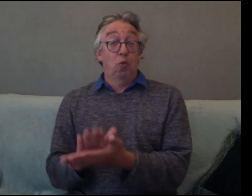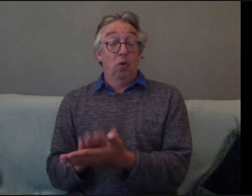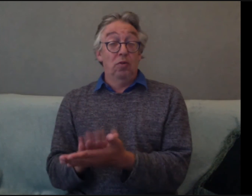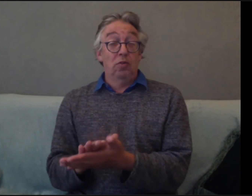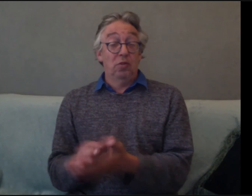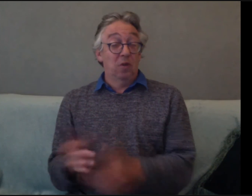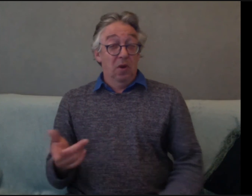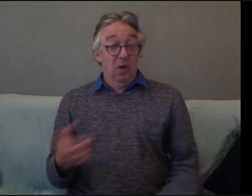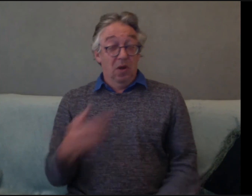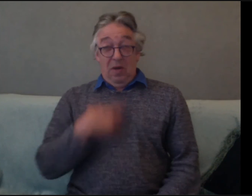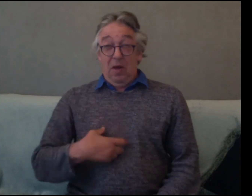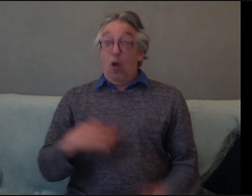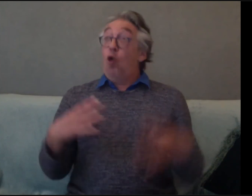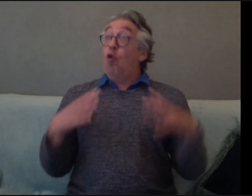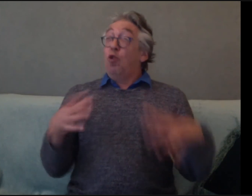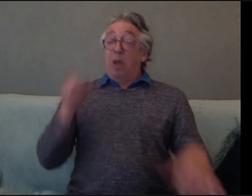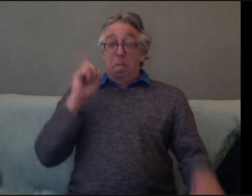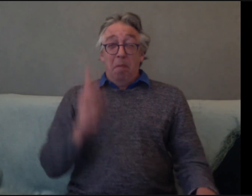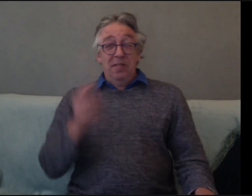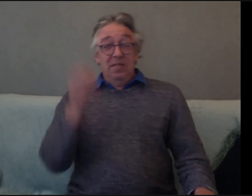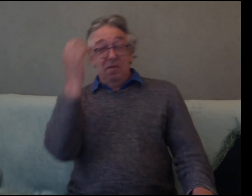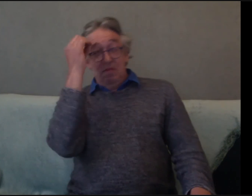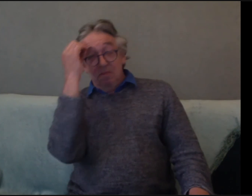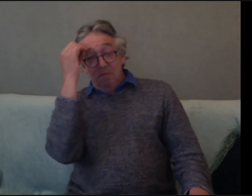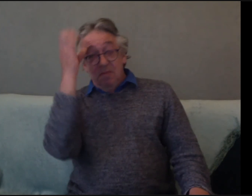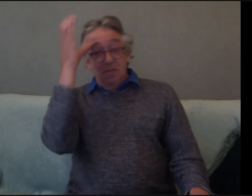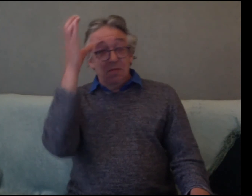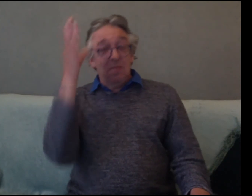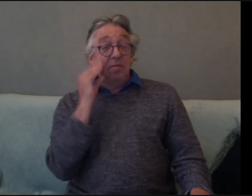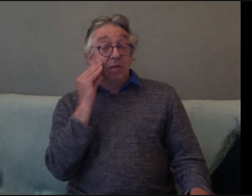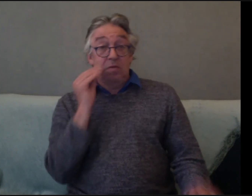so I don't know why I couldn't be accepted there.